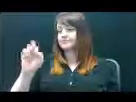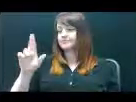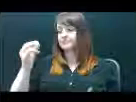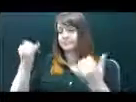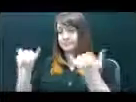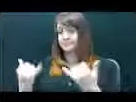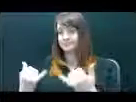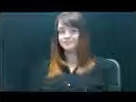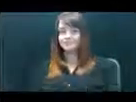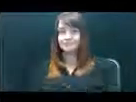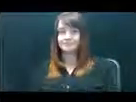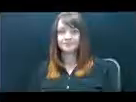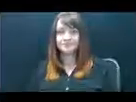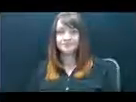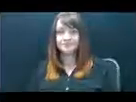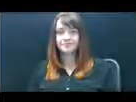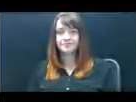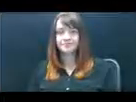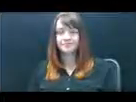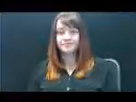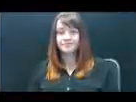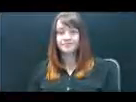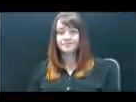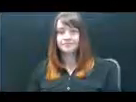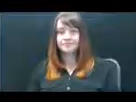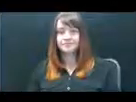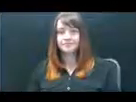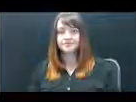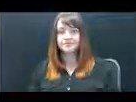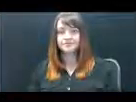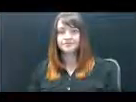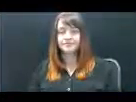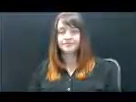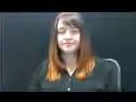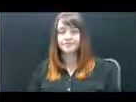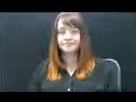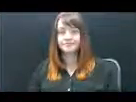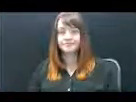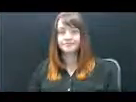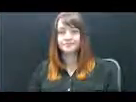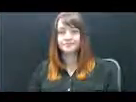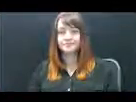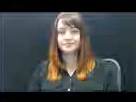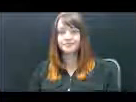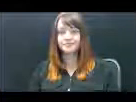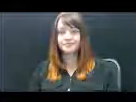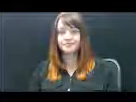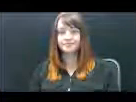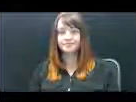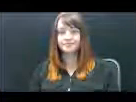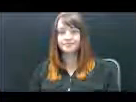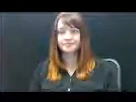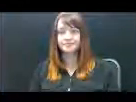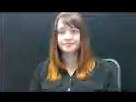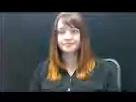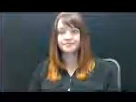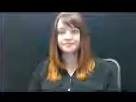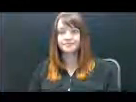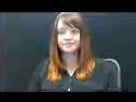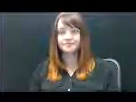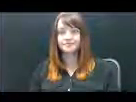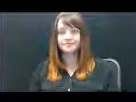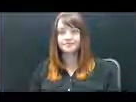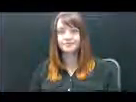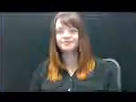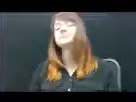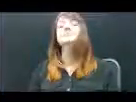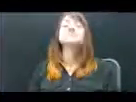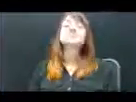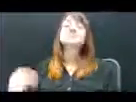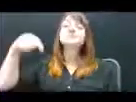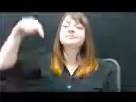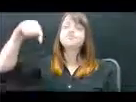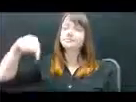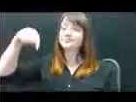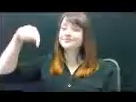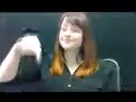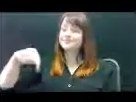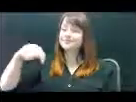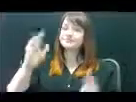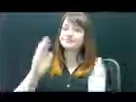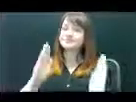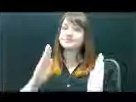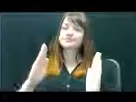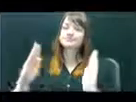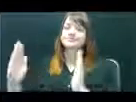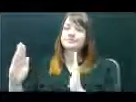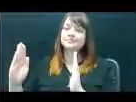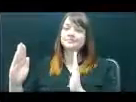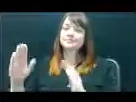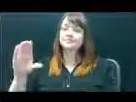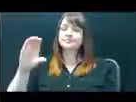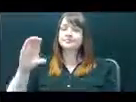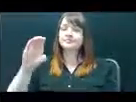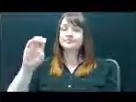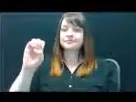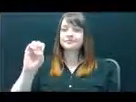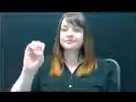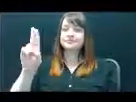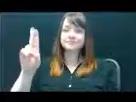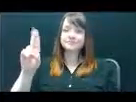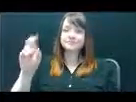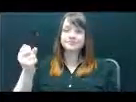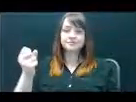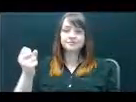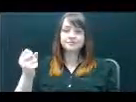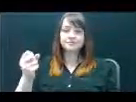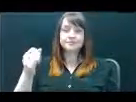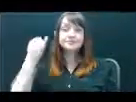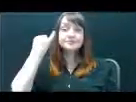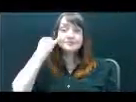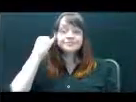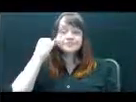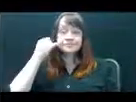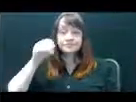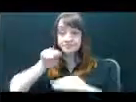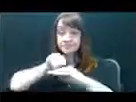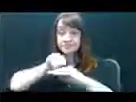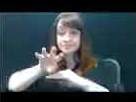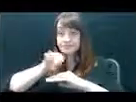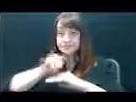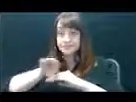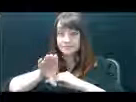Press the down arrow to move to the next possible CEU type. This is for Counseling CEUs. The